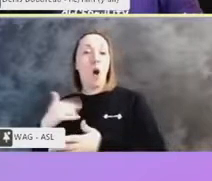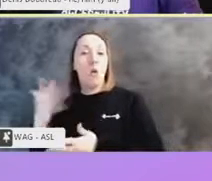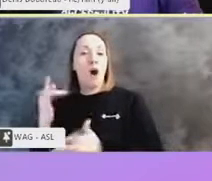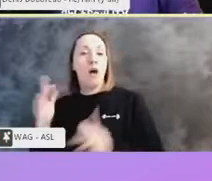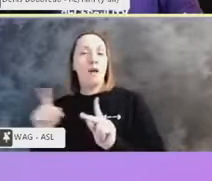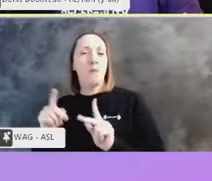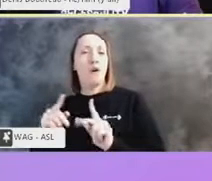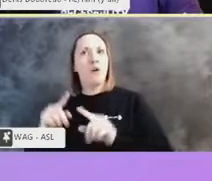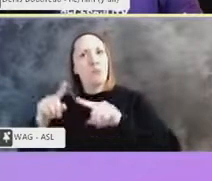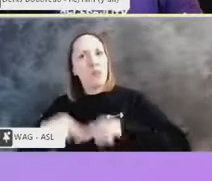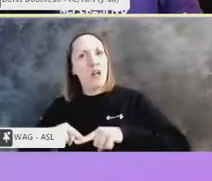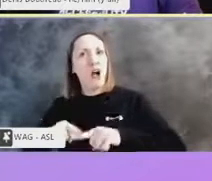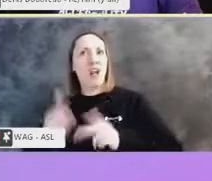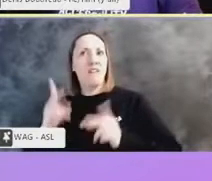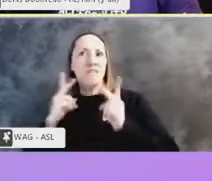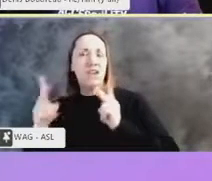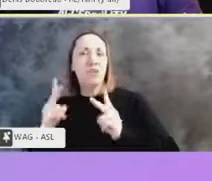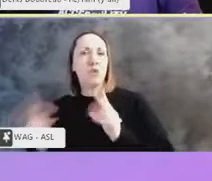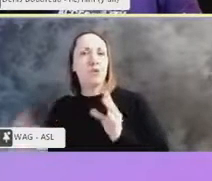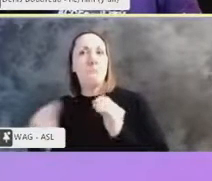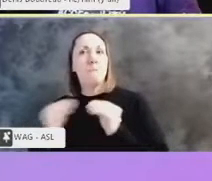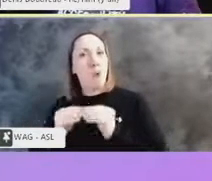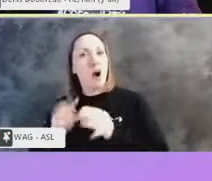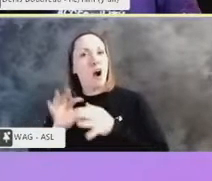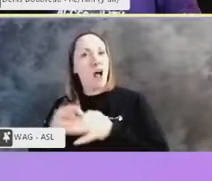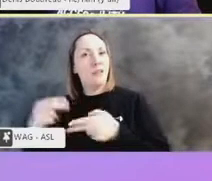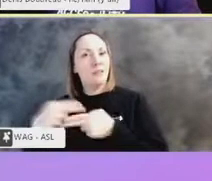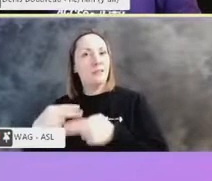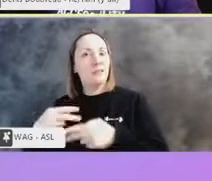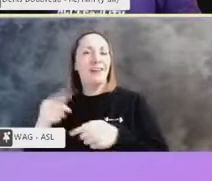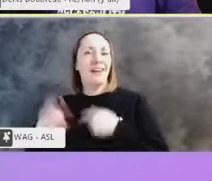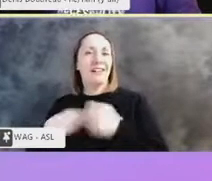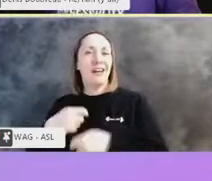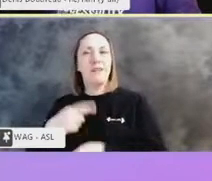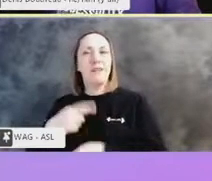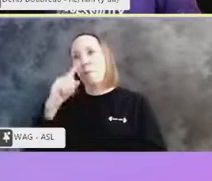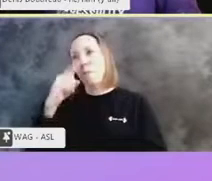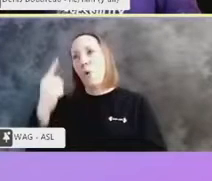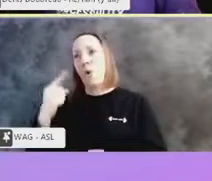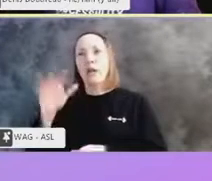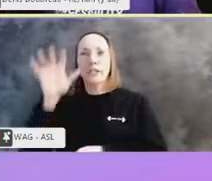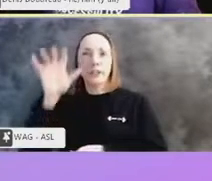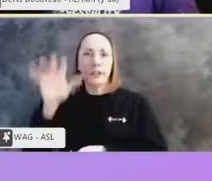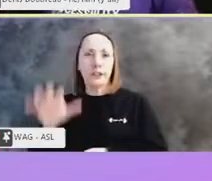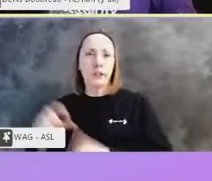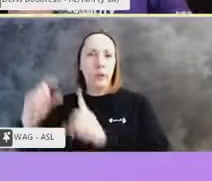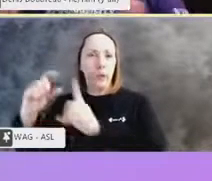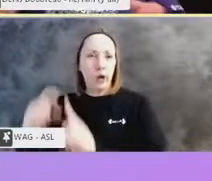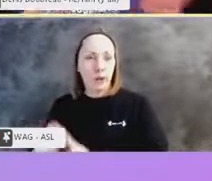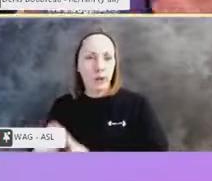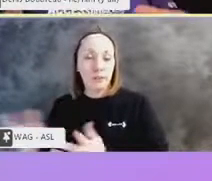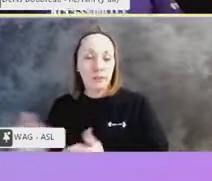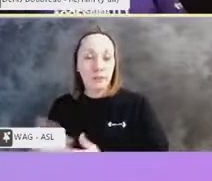do they keep sharing information based on color Quebec and alone wire speakers relying on powerful visuals more to support the message of their slides,